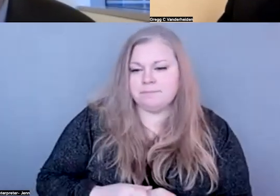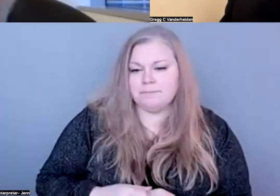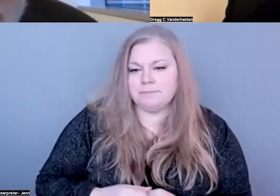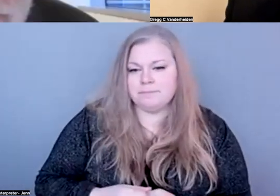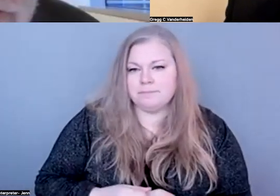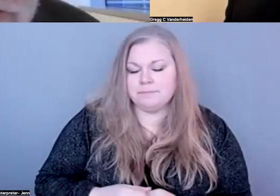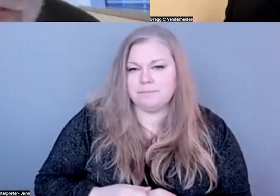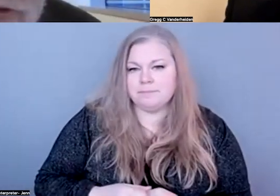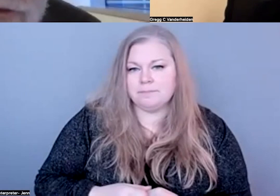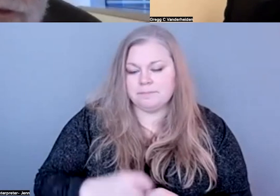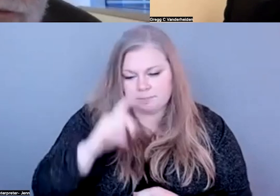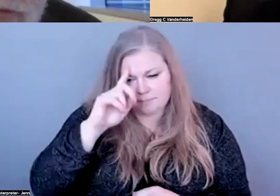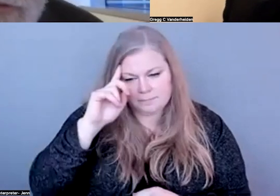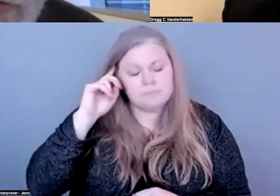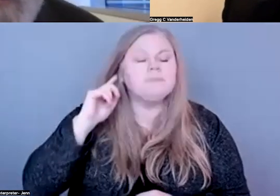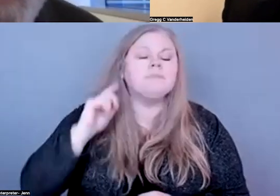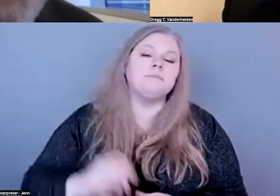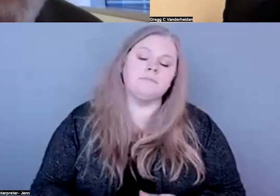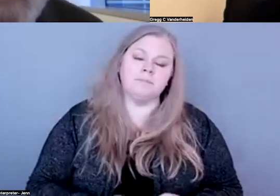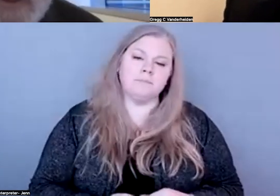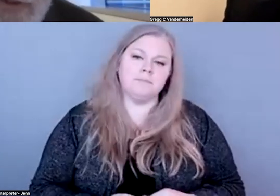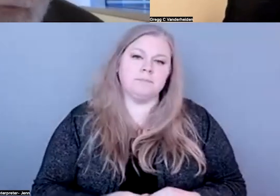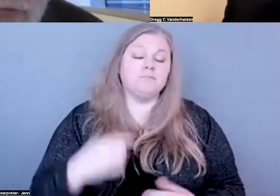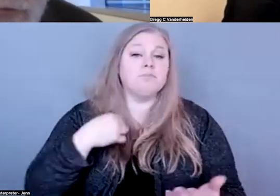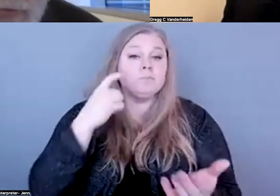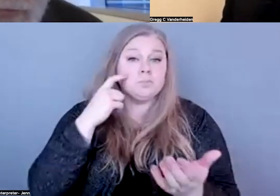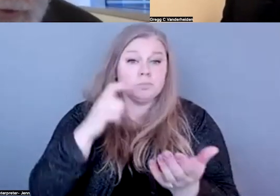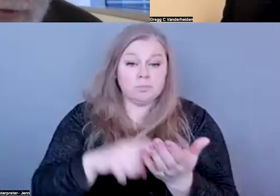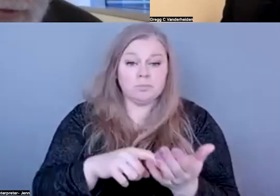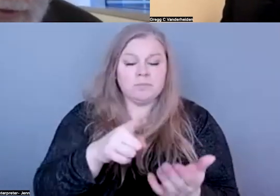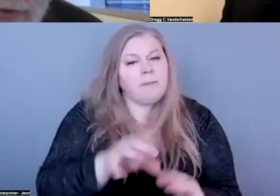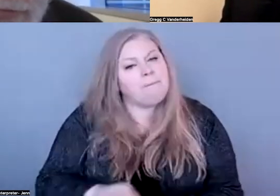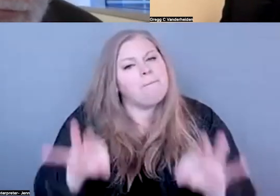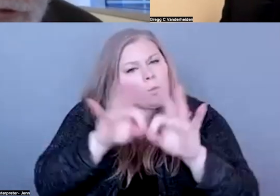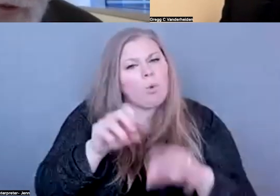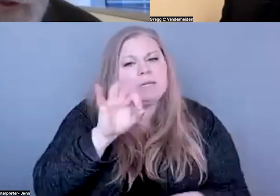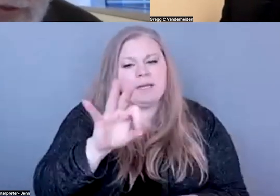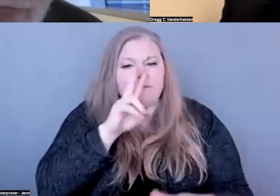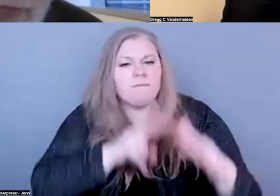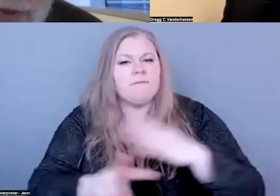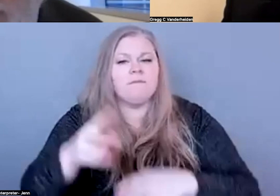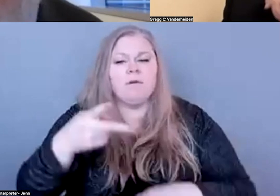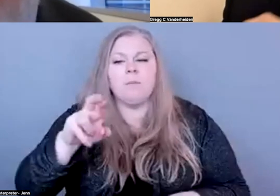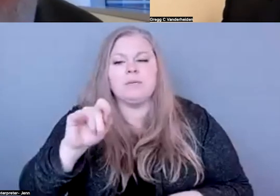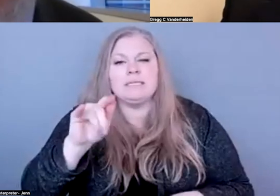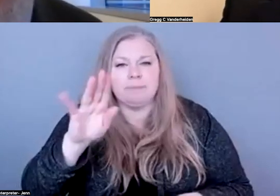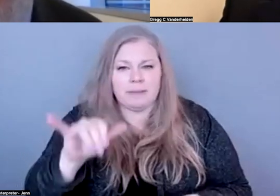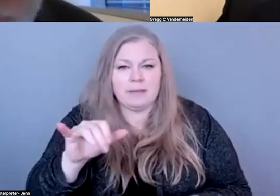We also noted the importance of predictability or the utility of being able to make predictions